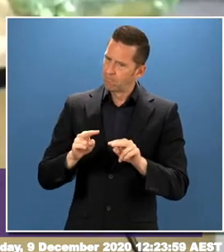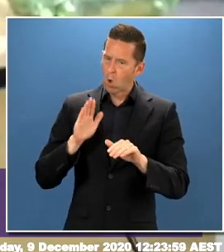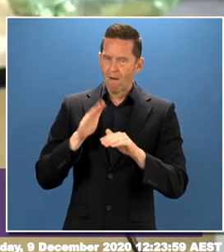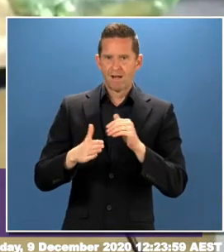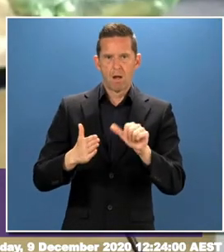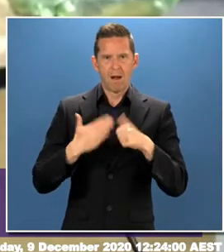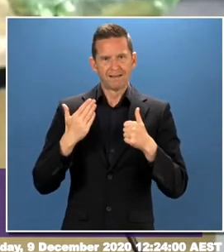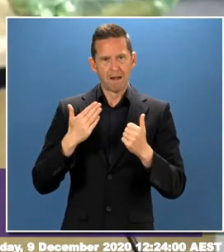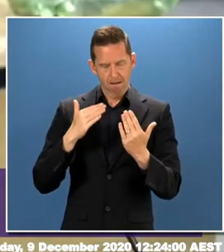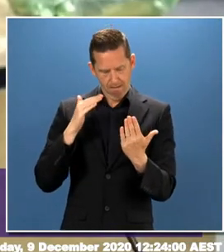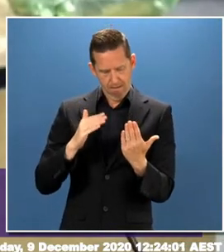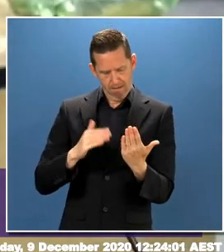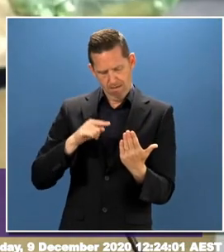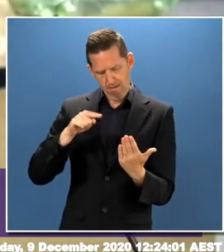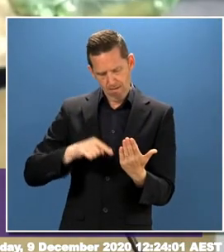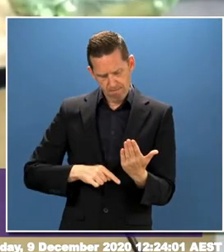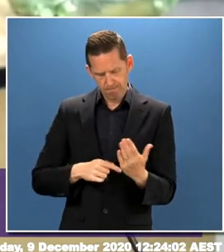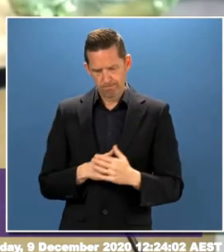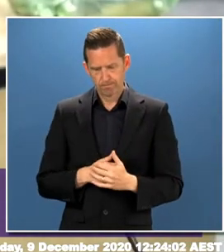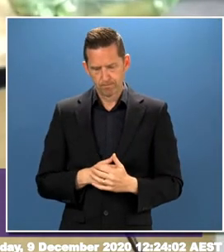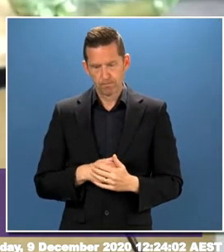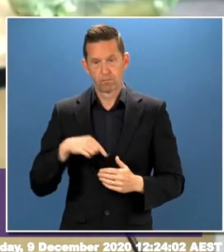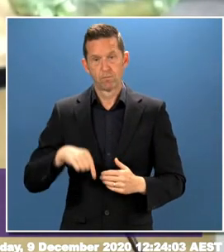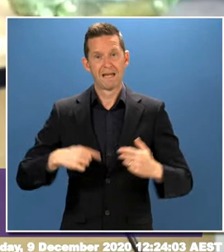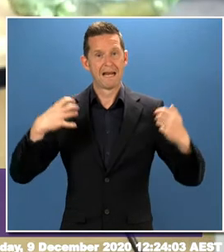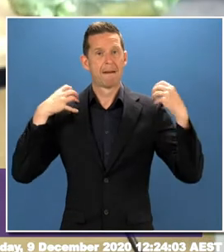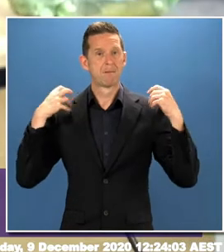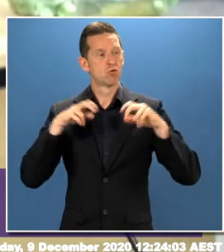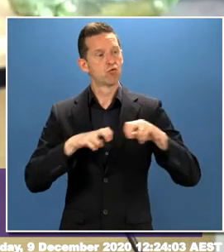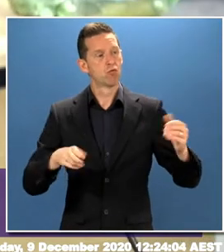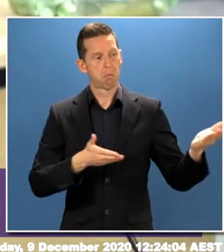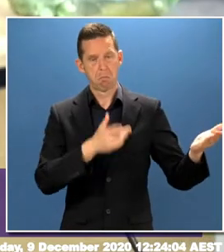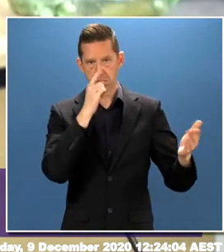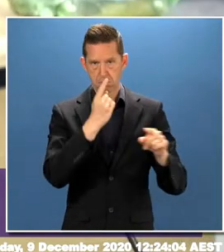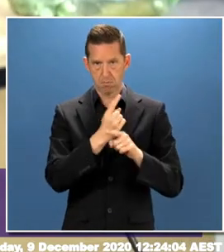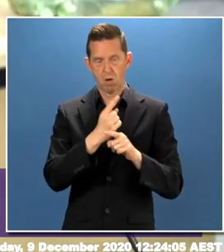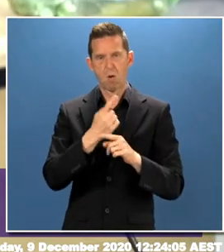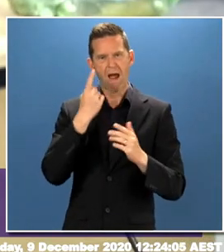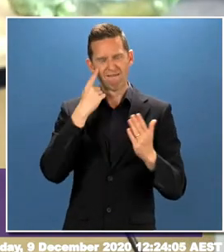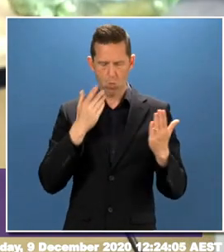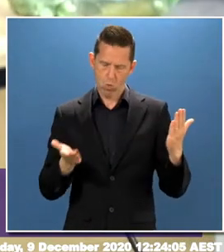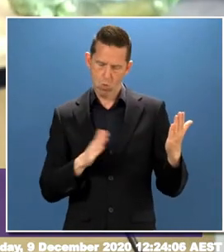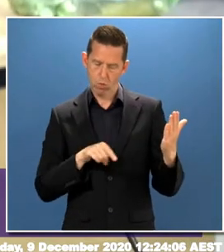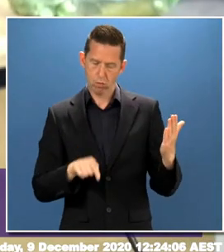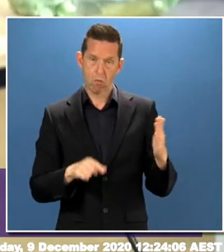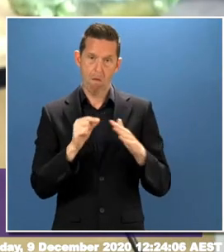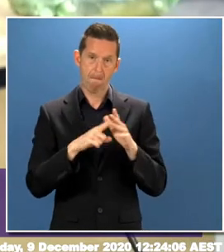responses, and certainly if the Commissioners would like to go to it, but they don't have to, is at page two of the survey.